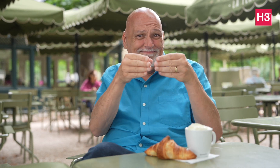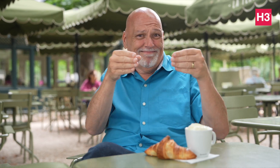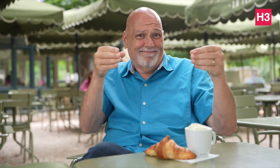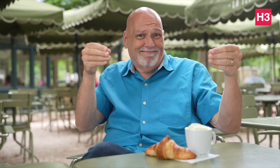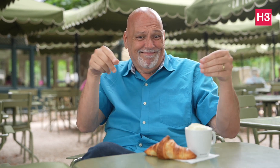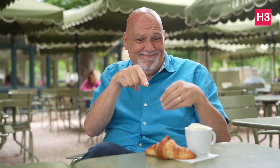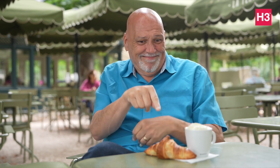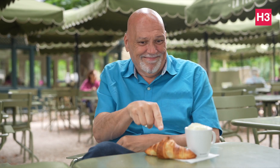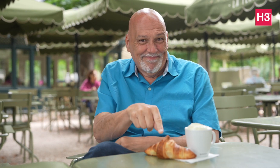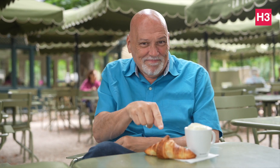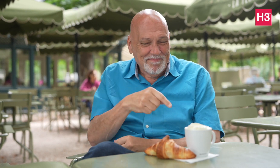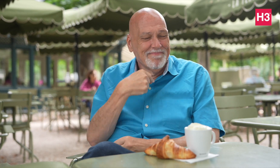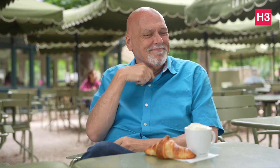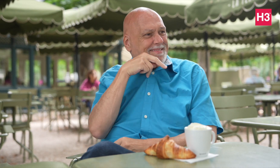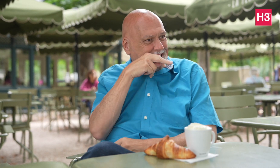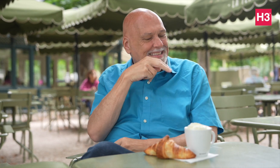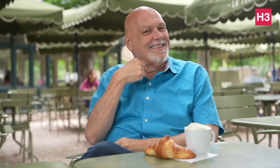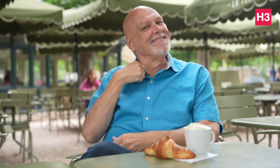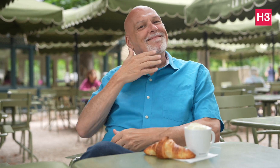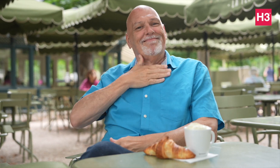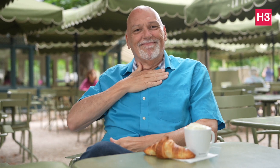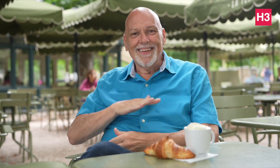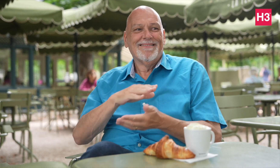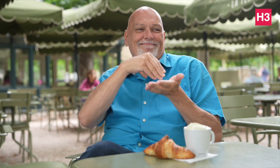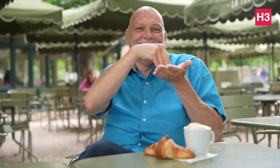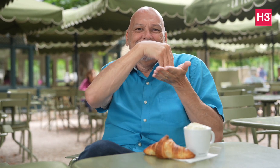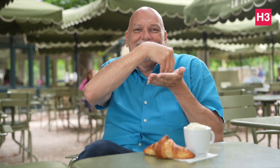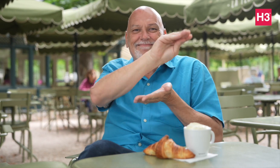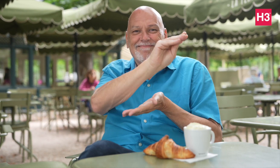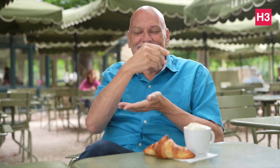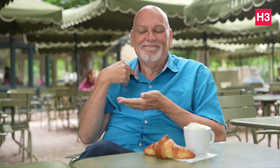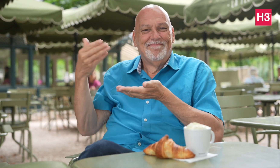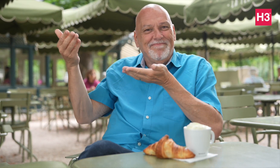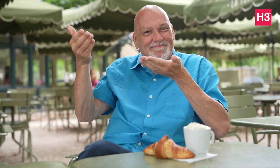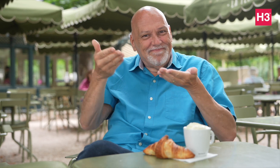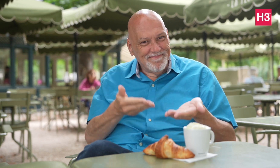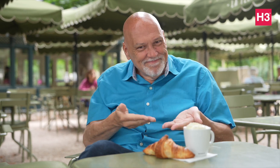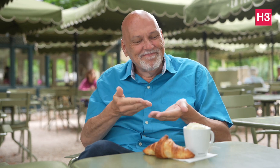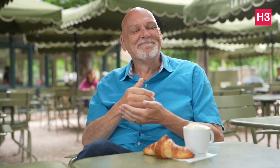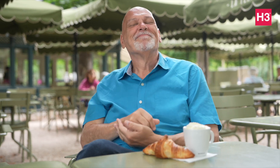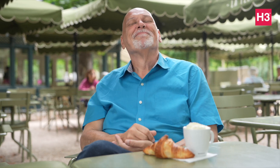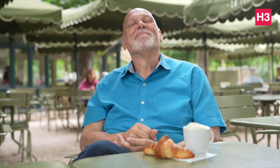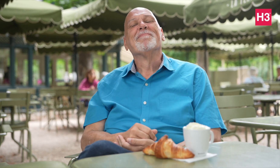Curious, I decided to try one myself.